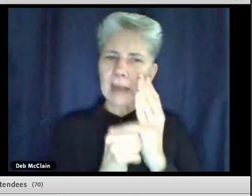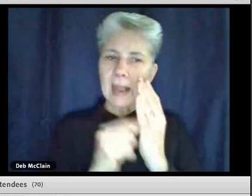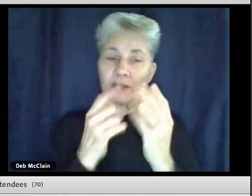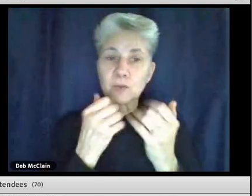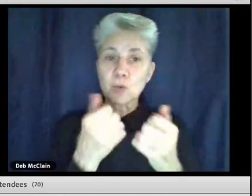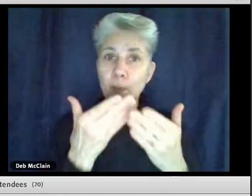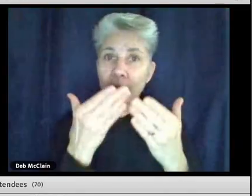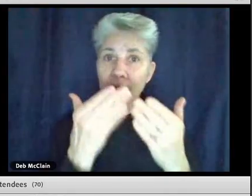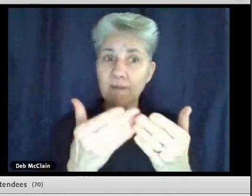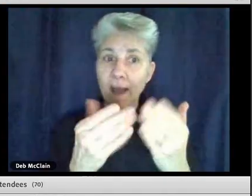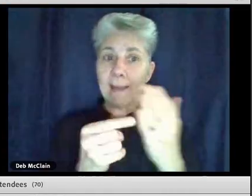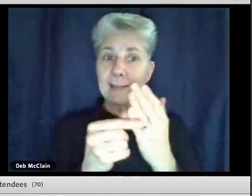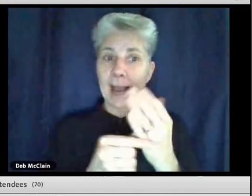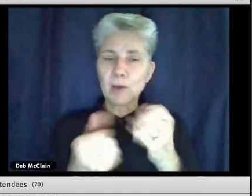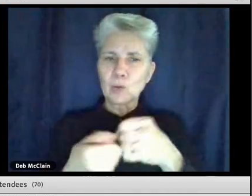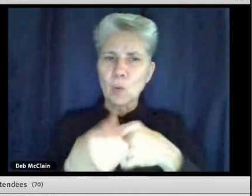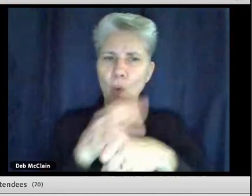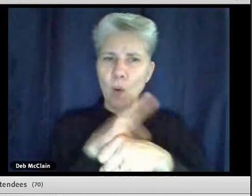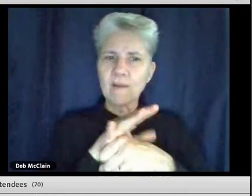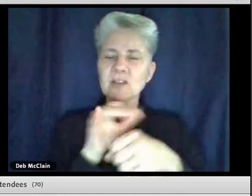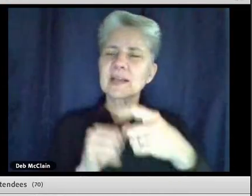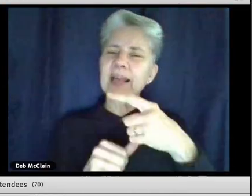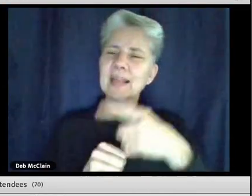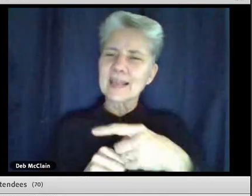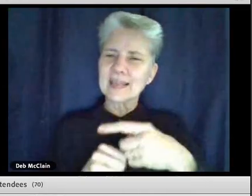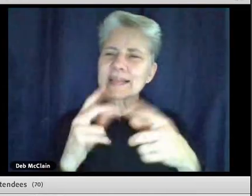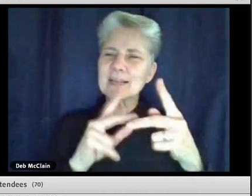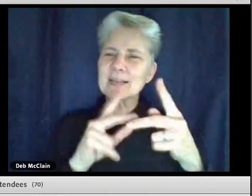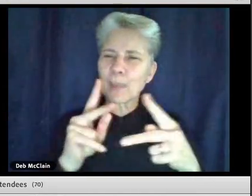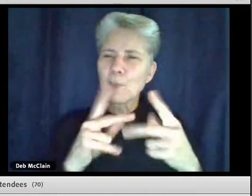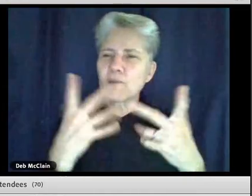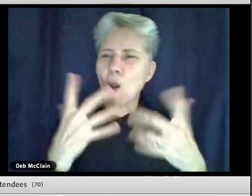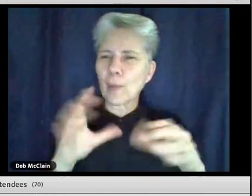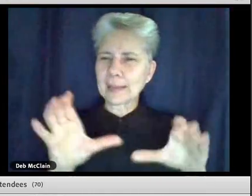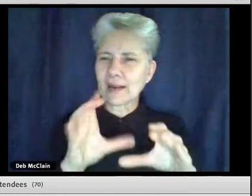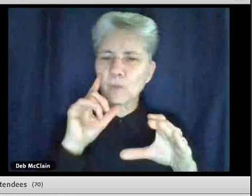so, again, if you're trying to provide a guide on coronavirus, these are sites that have already done it for you,